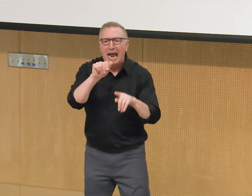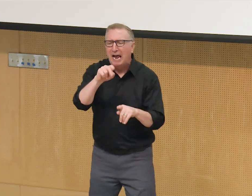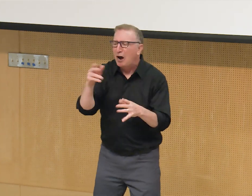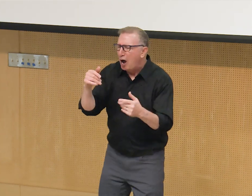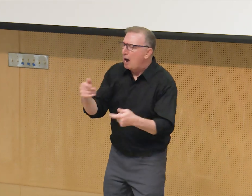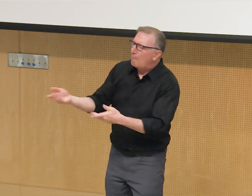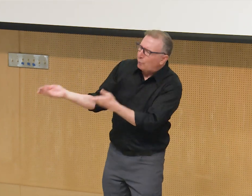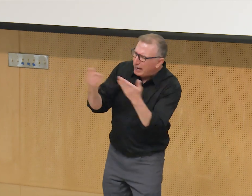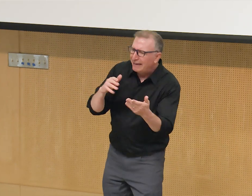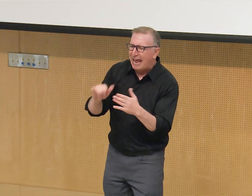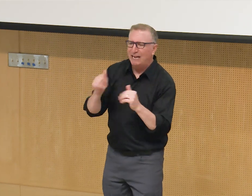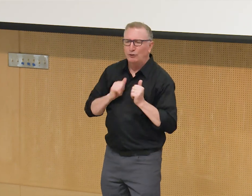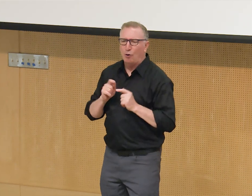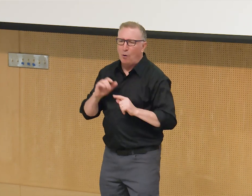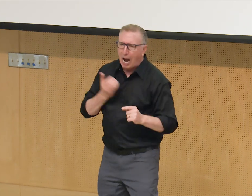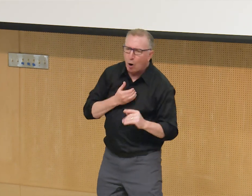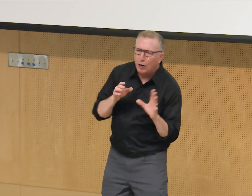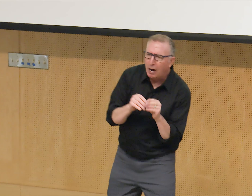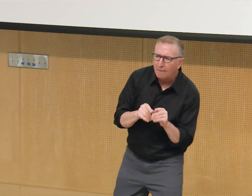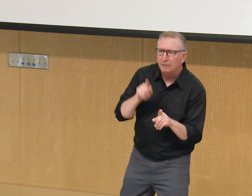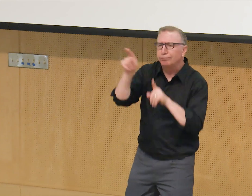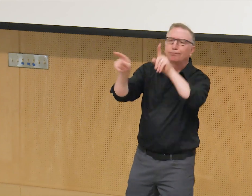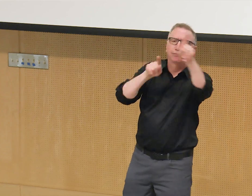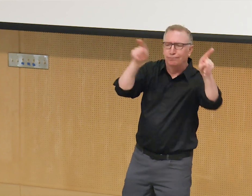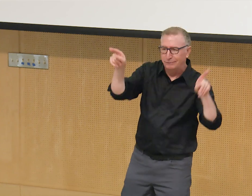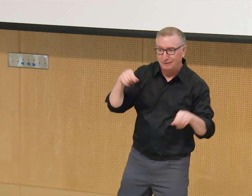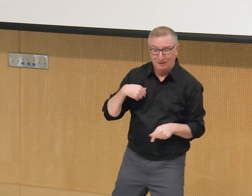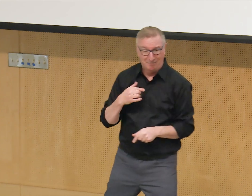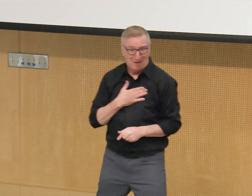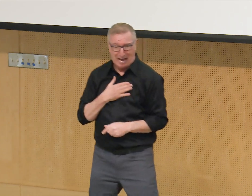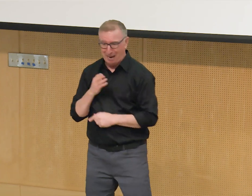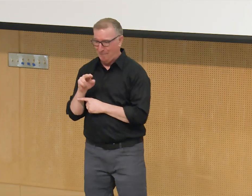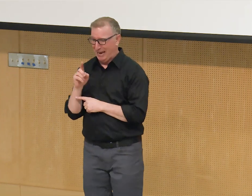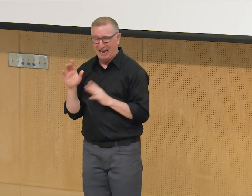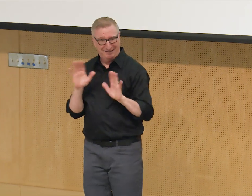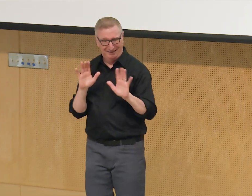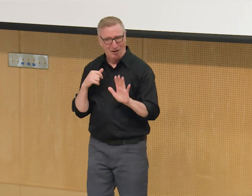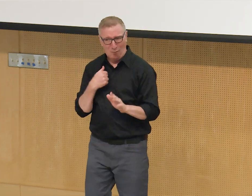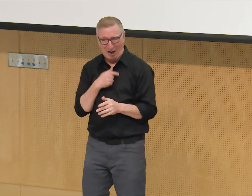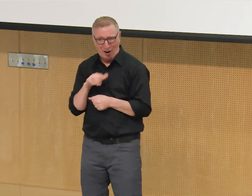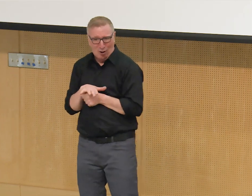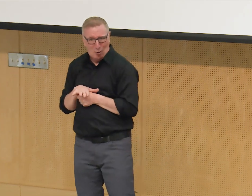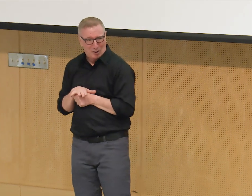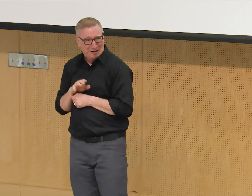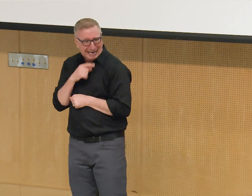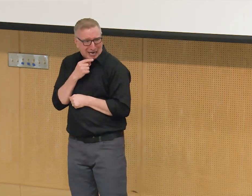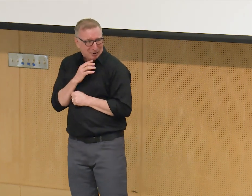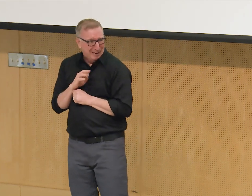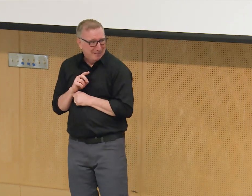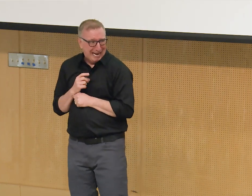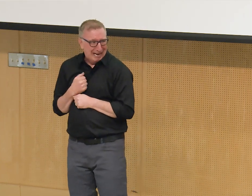People began reaching out to Anna all the time saying that they wanted to have us at their conferences and what not, but we were like,